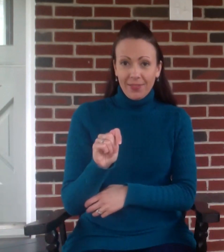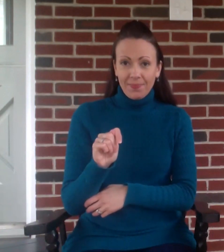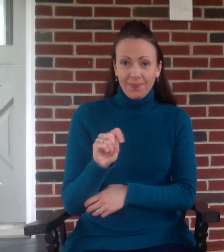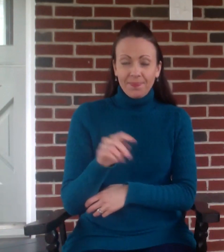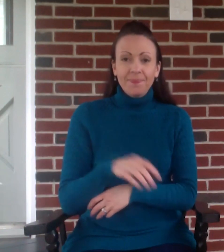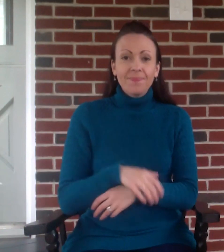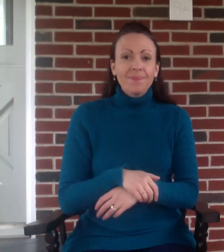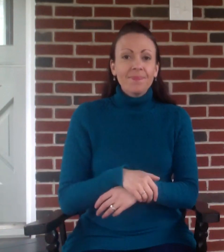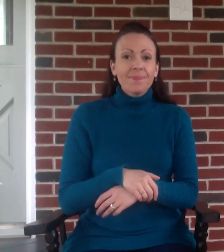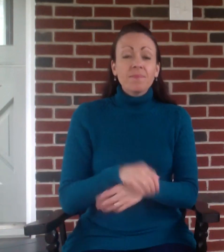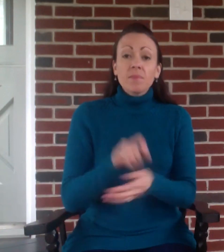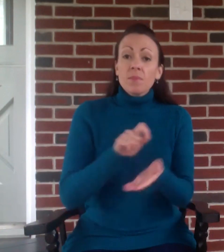and Wayne Anderson.